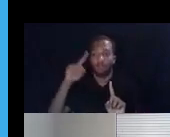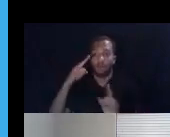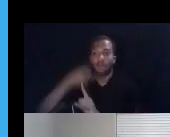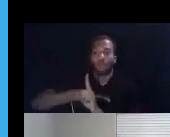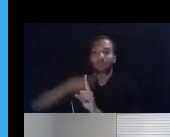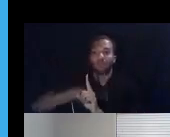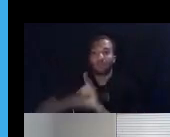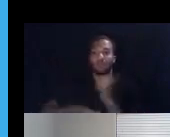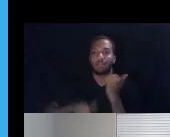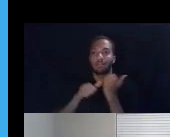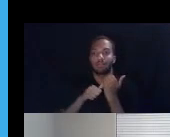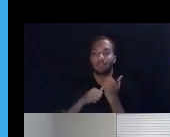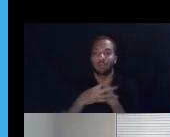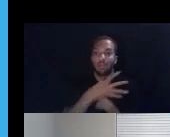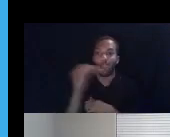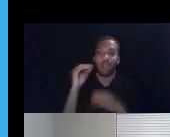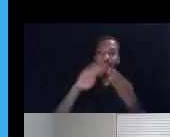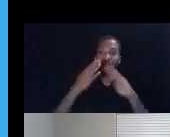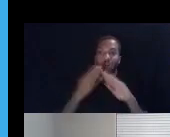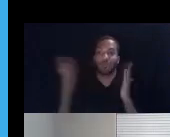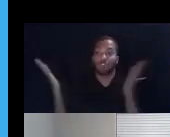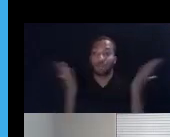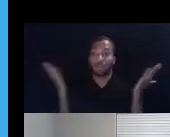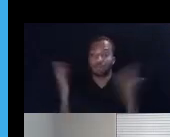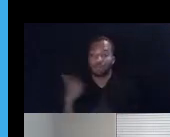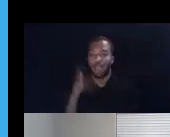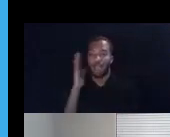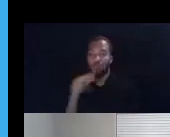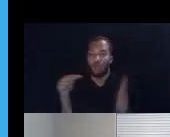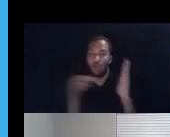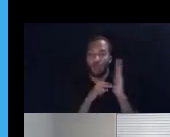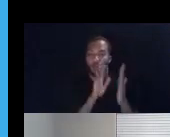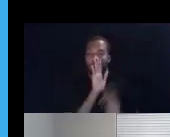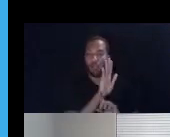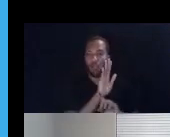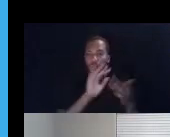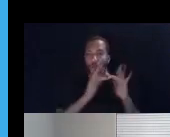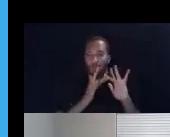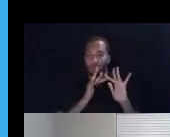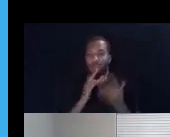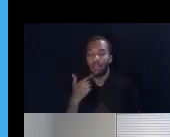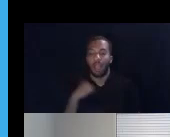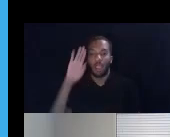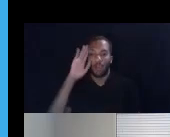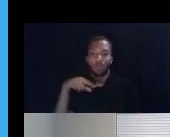or housing and community services. I would check out their website. I know that they have some more opportunities